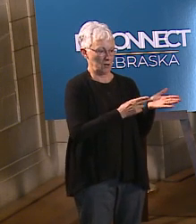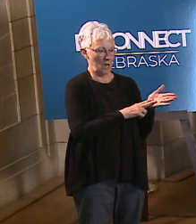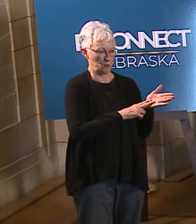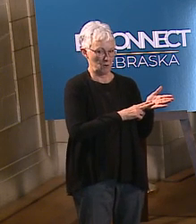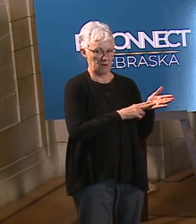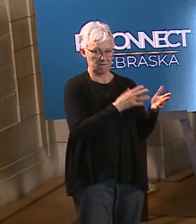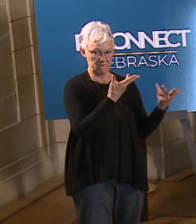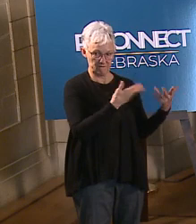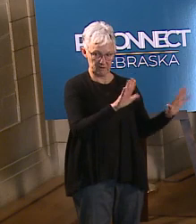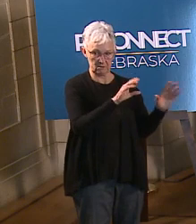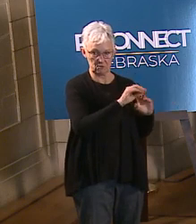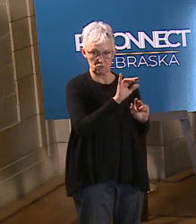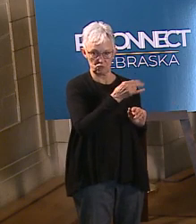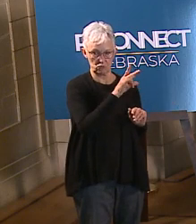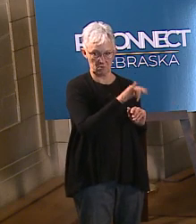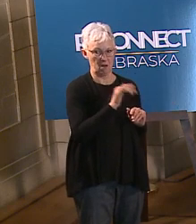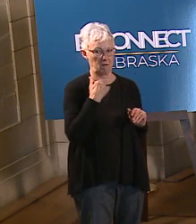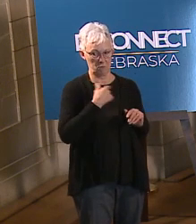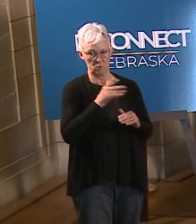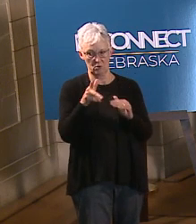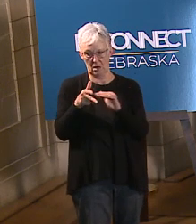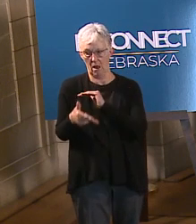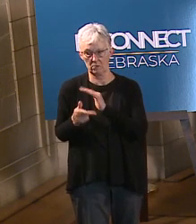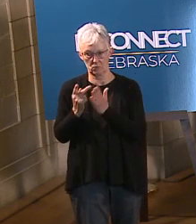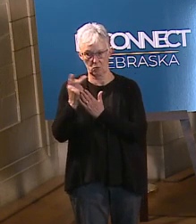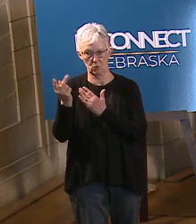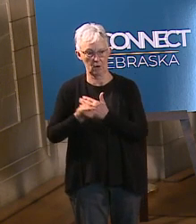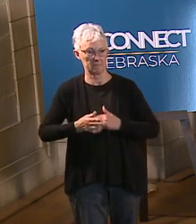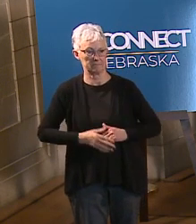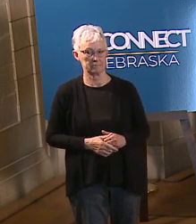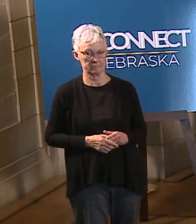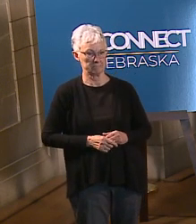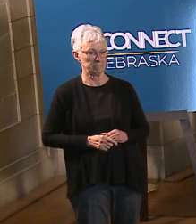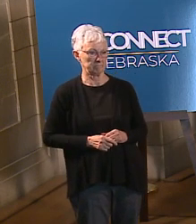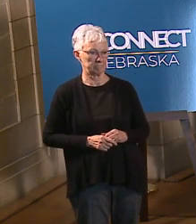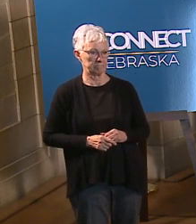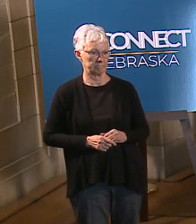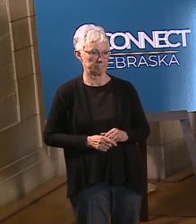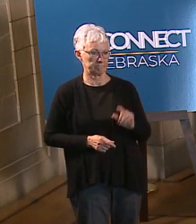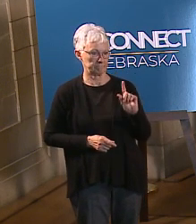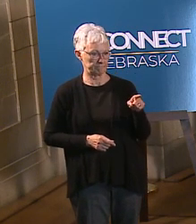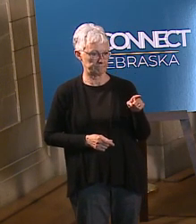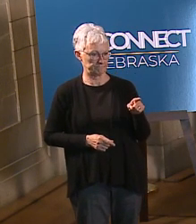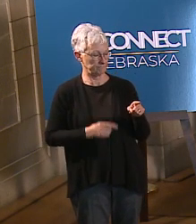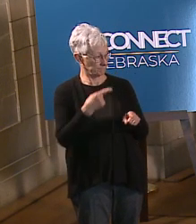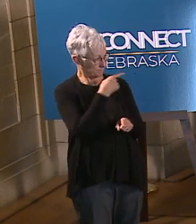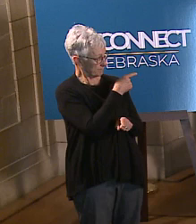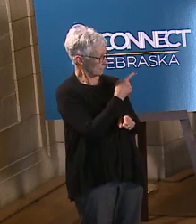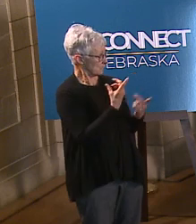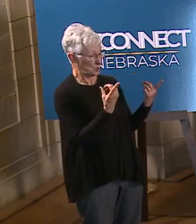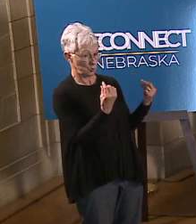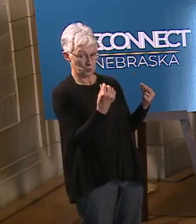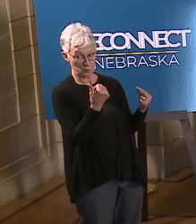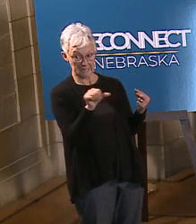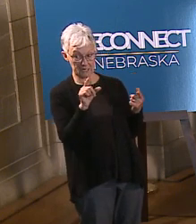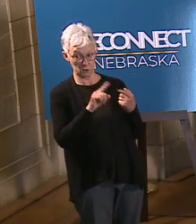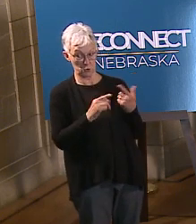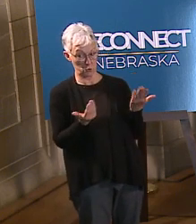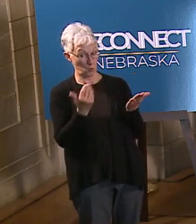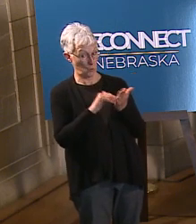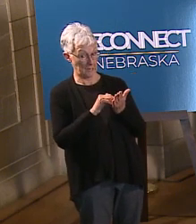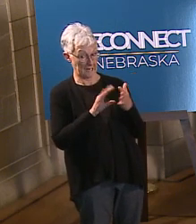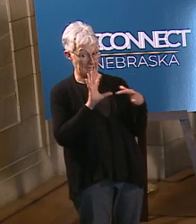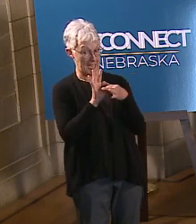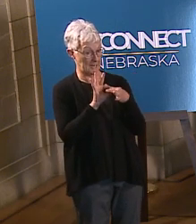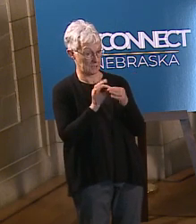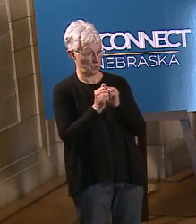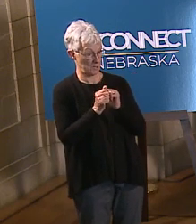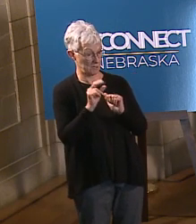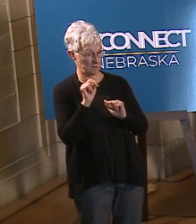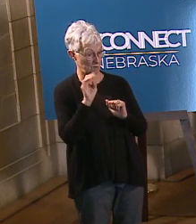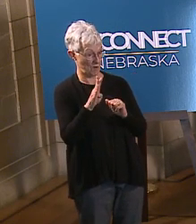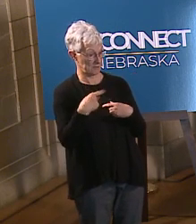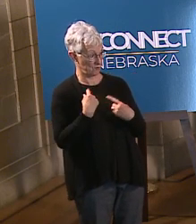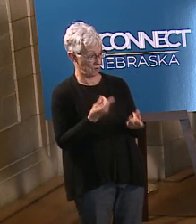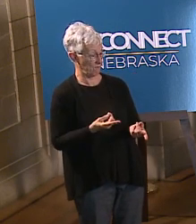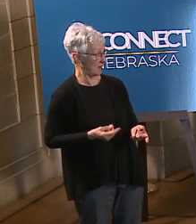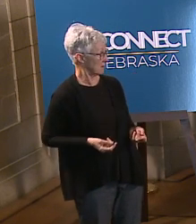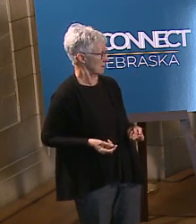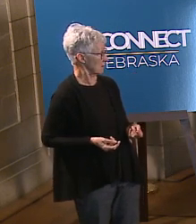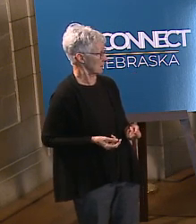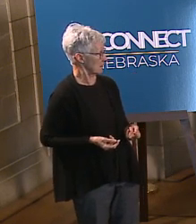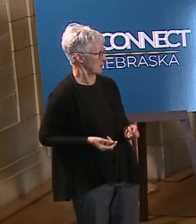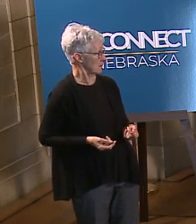BEEN DECLINING, WE WILL SEE WHAT